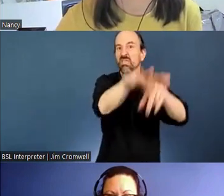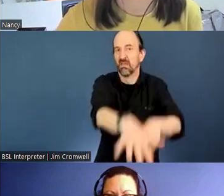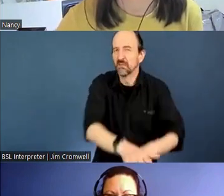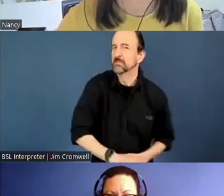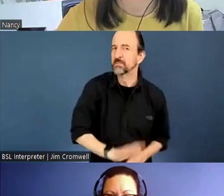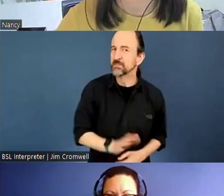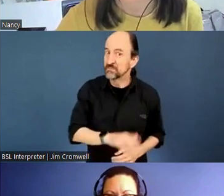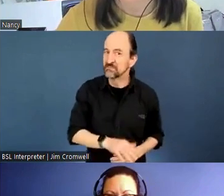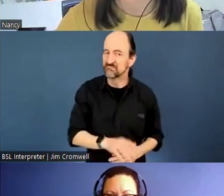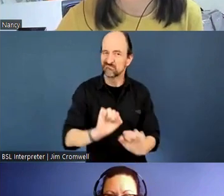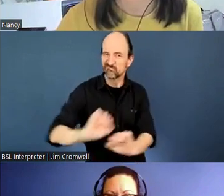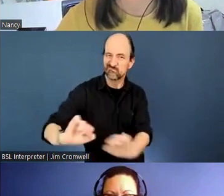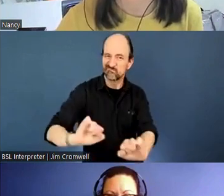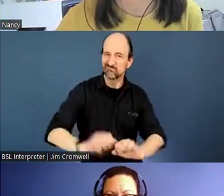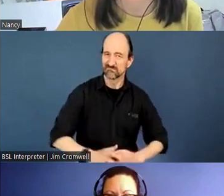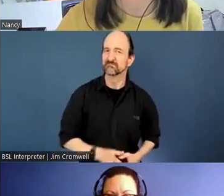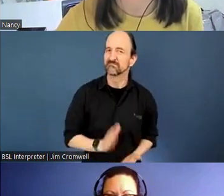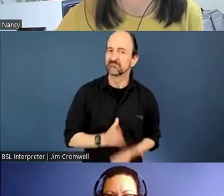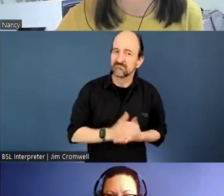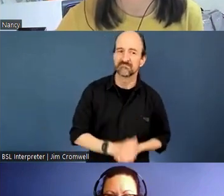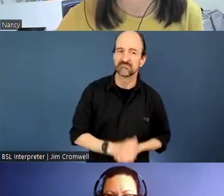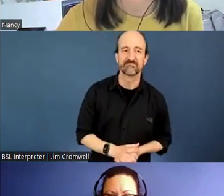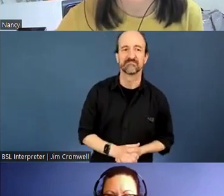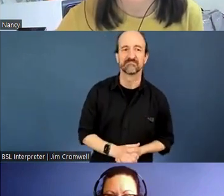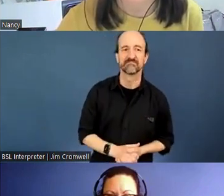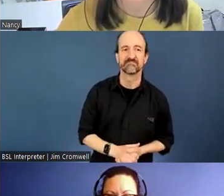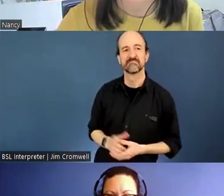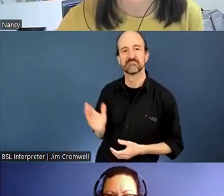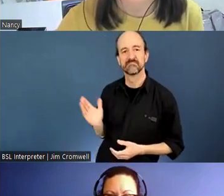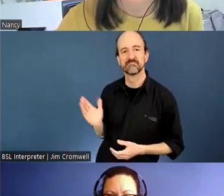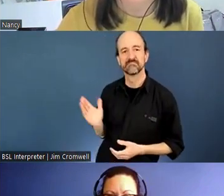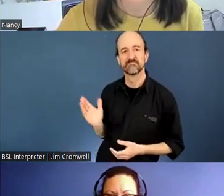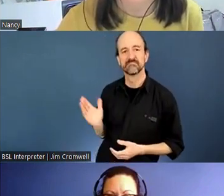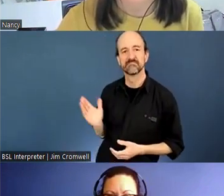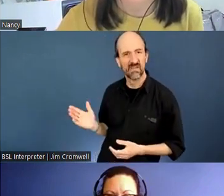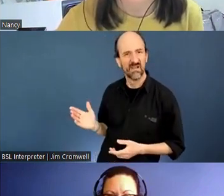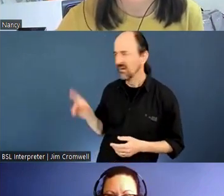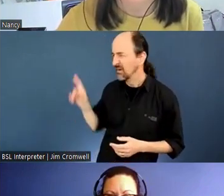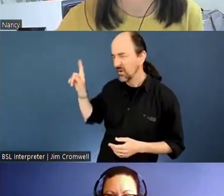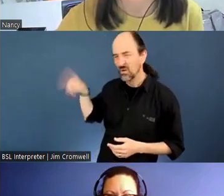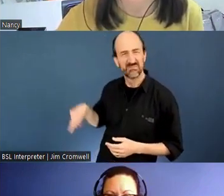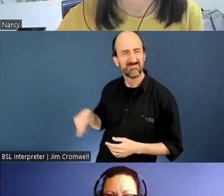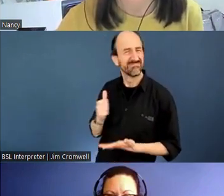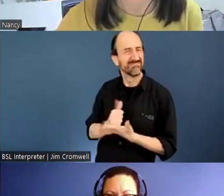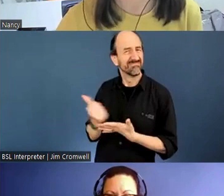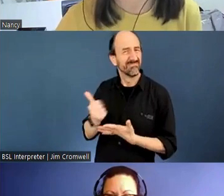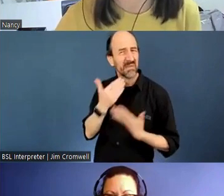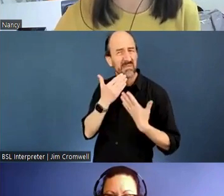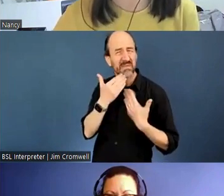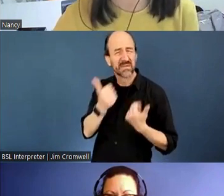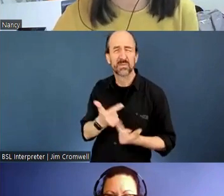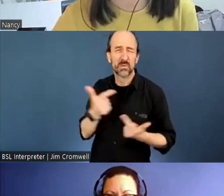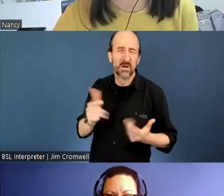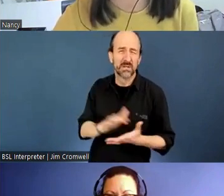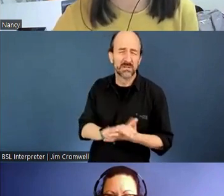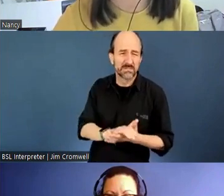involved. To ensure we are -- oh these responses are wonderful! Thank you so much. Better and more sustainable